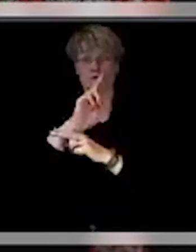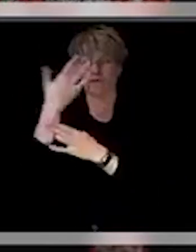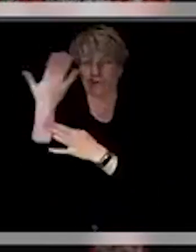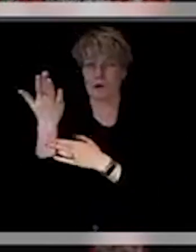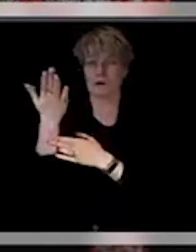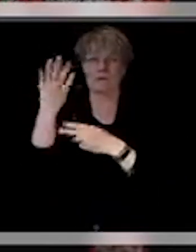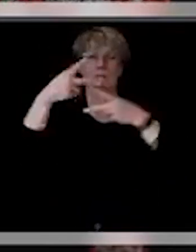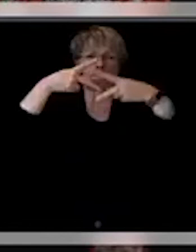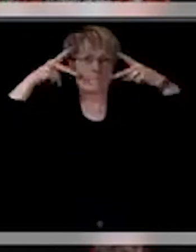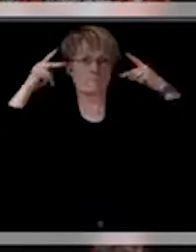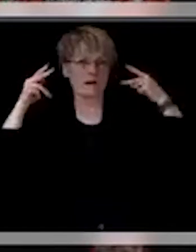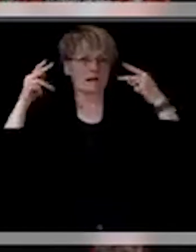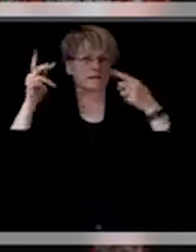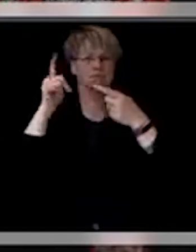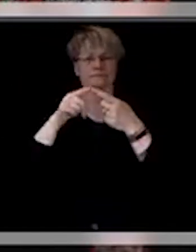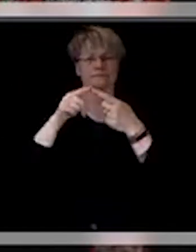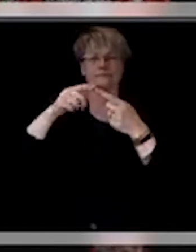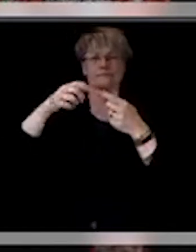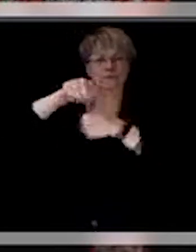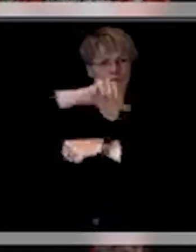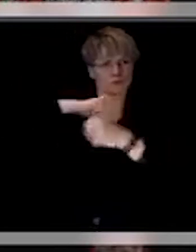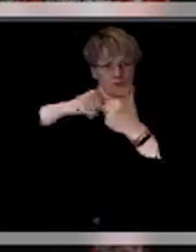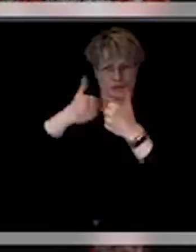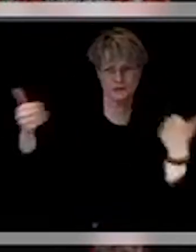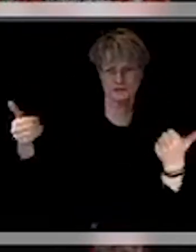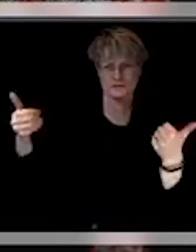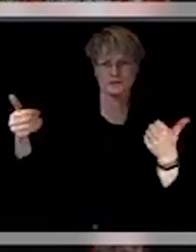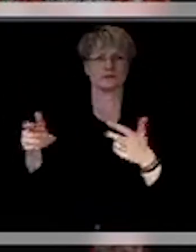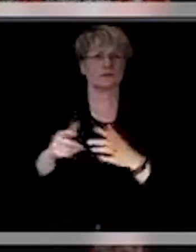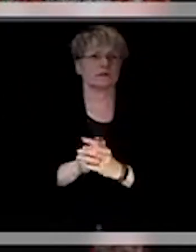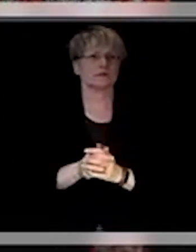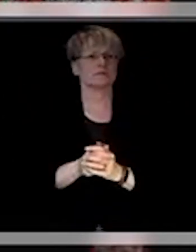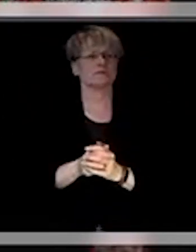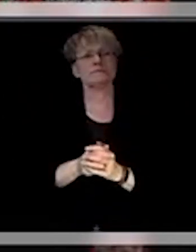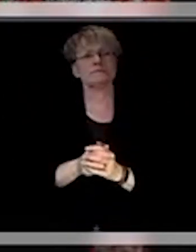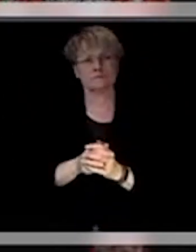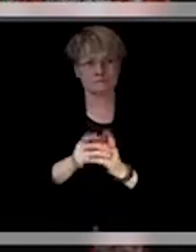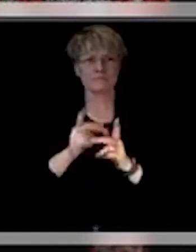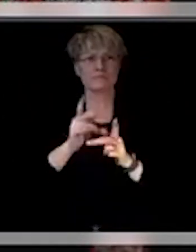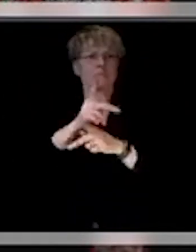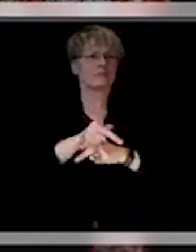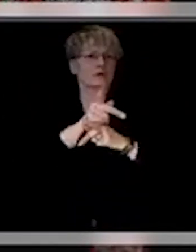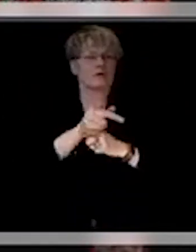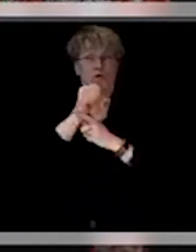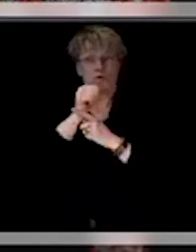we go and who we contact, so that when they go back to their offices, their patients can